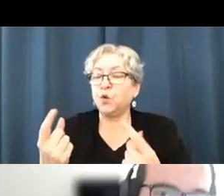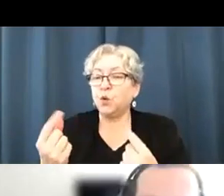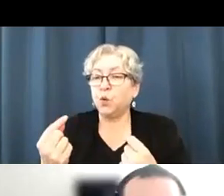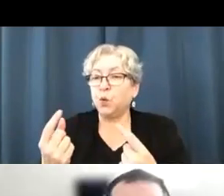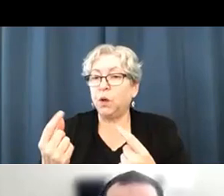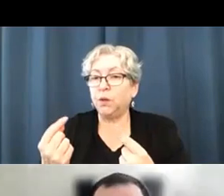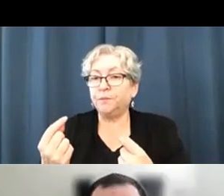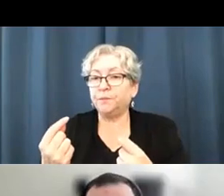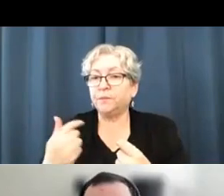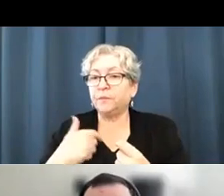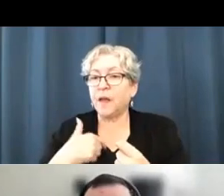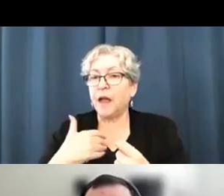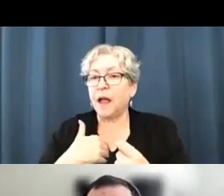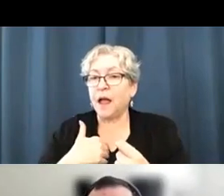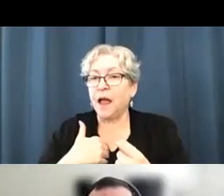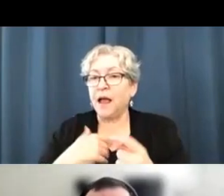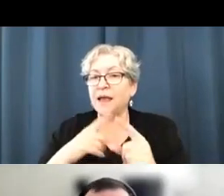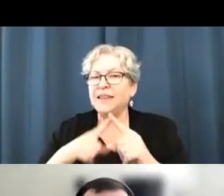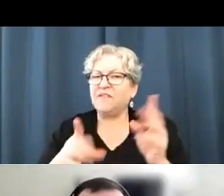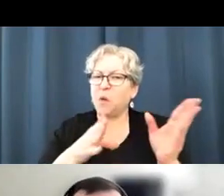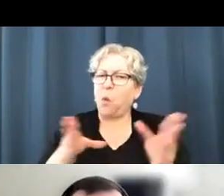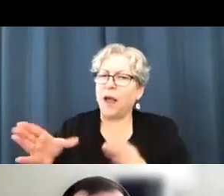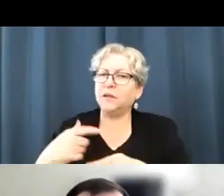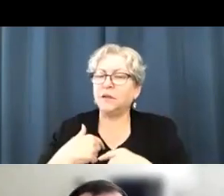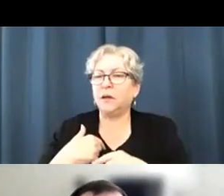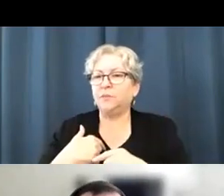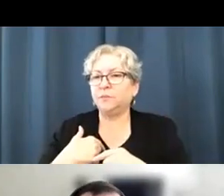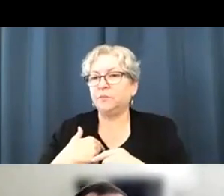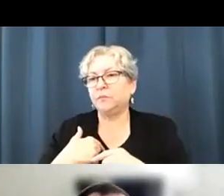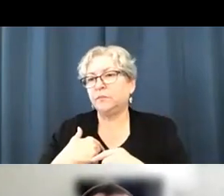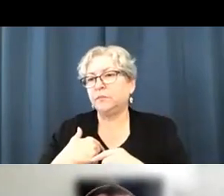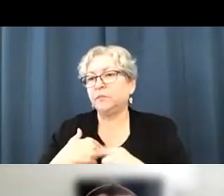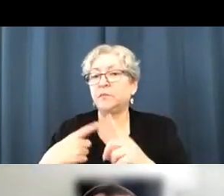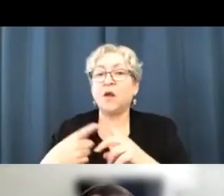I have different methods. The very first thing I try to do